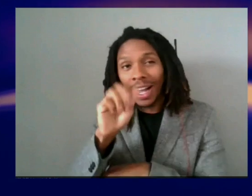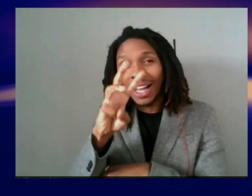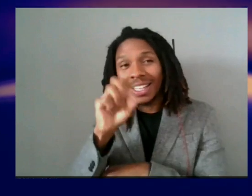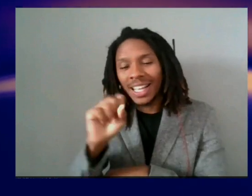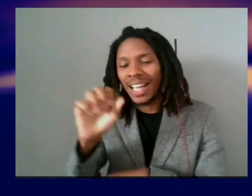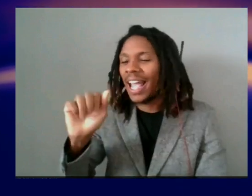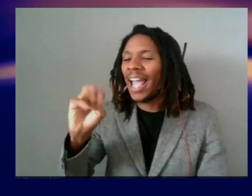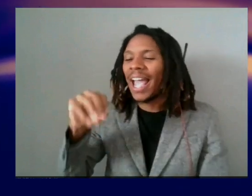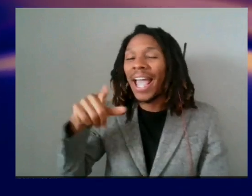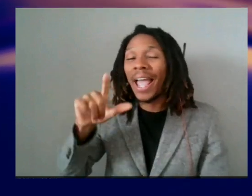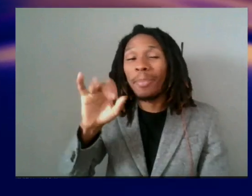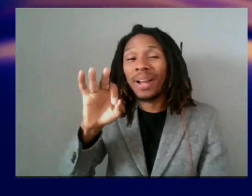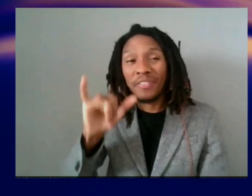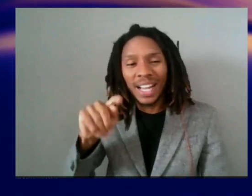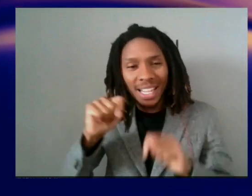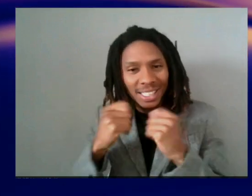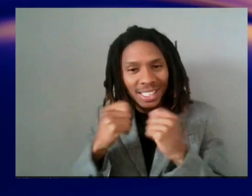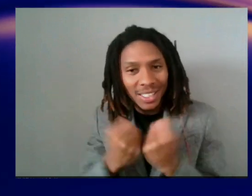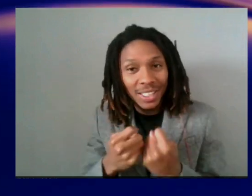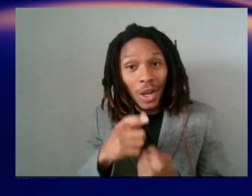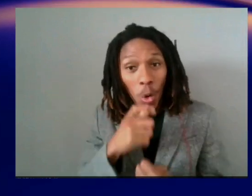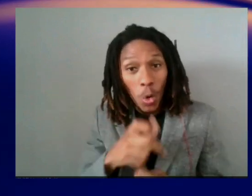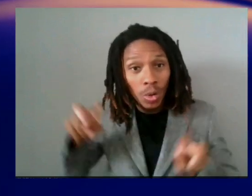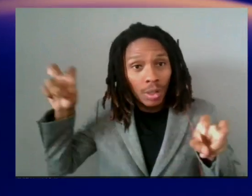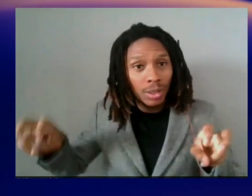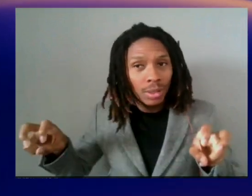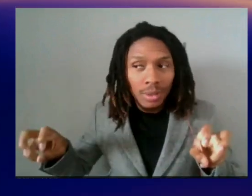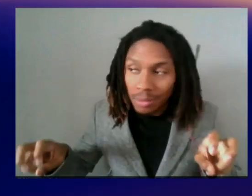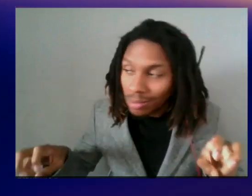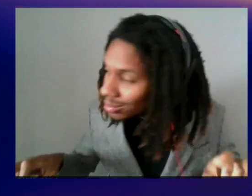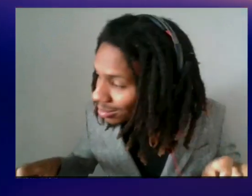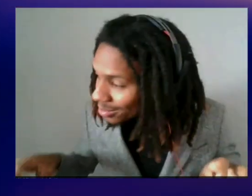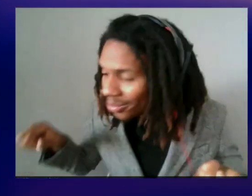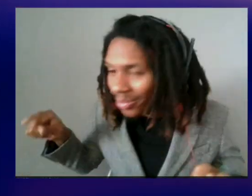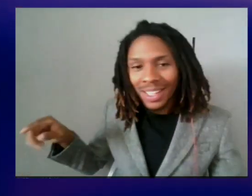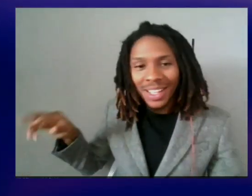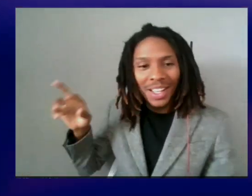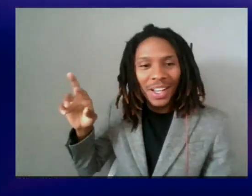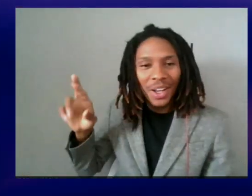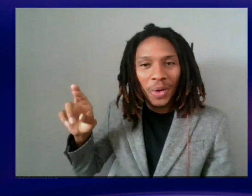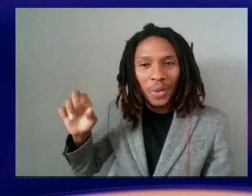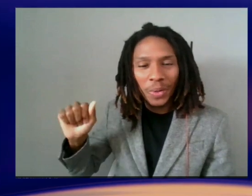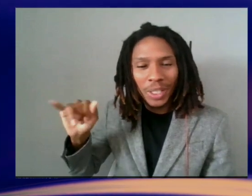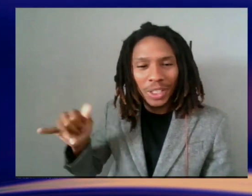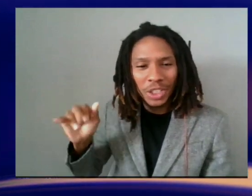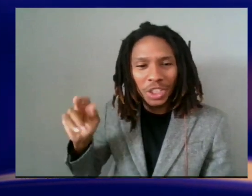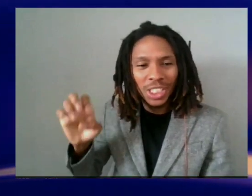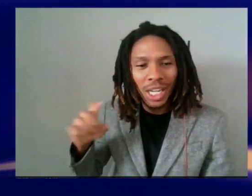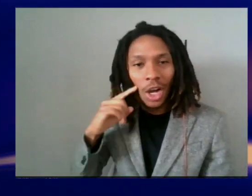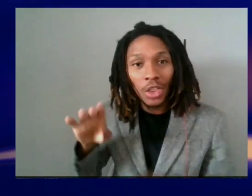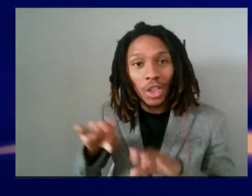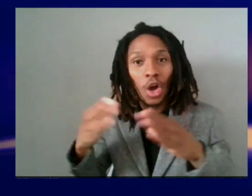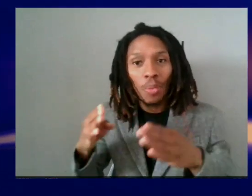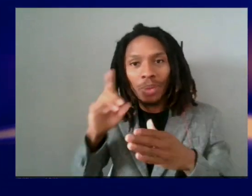and we are joined today by Rajiv on the OpenSearch team. Hey folks.